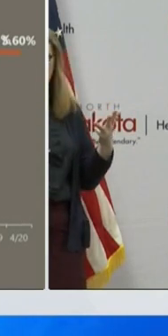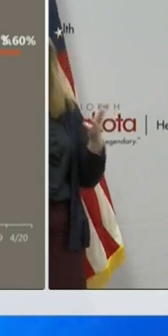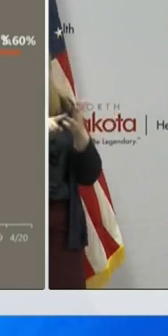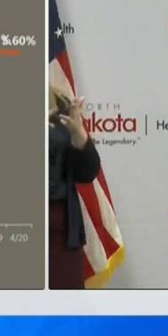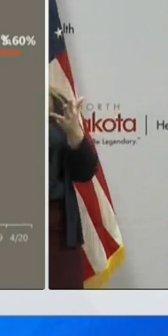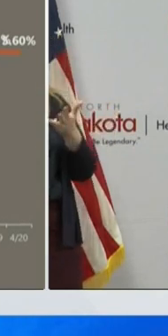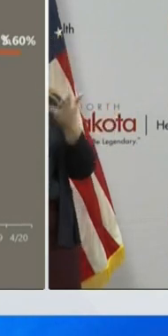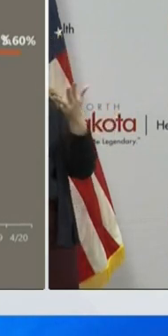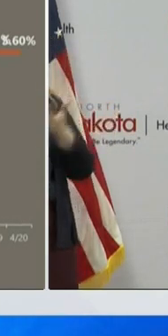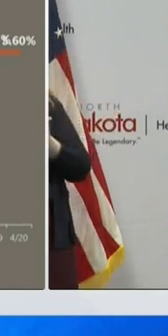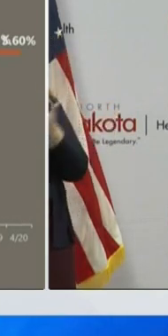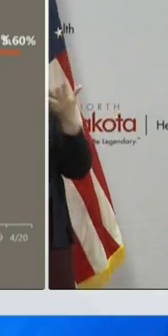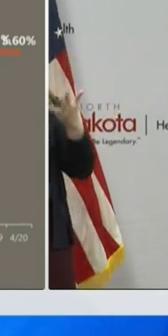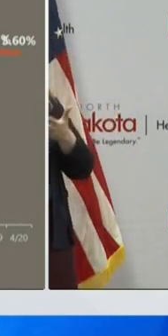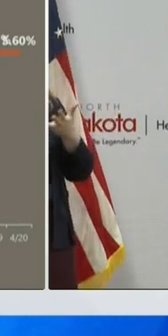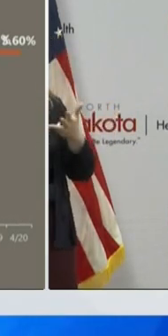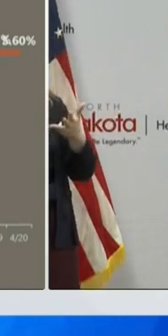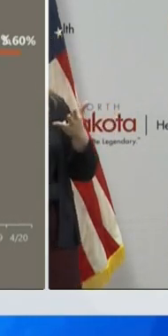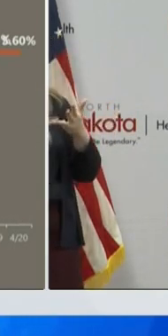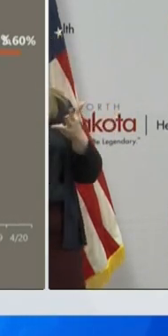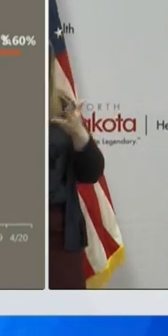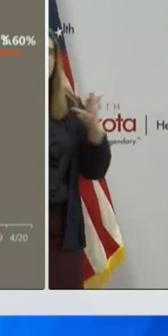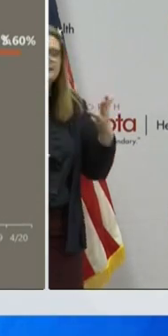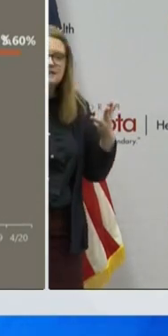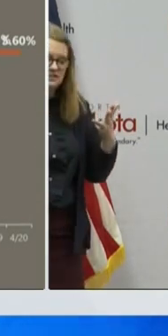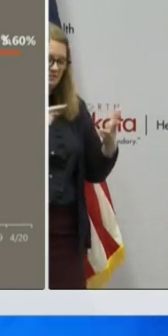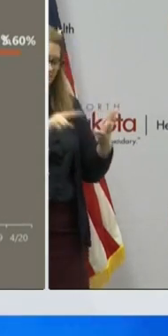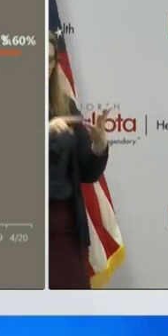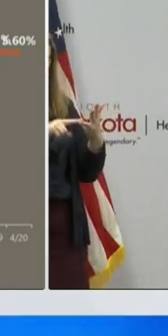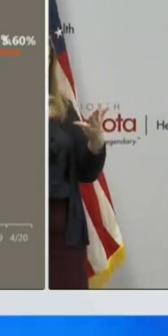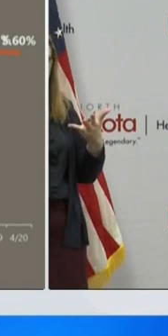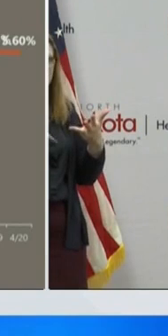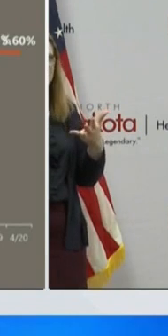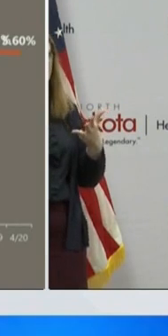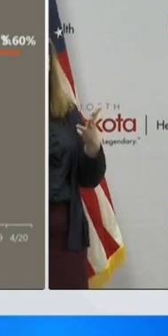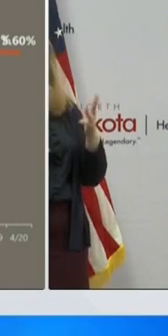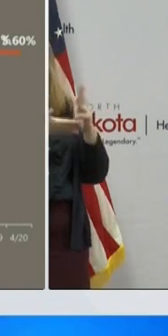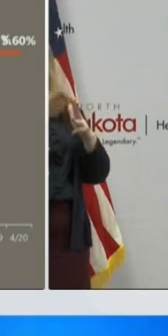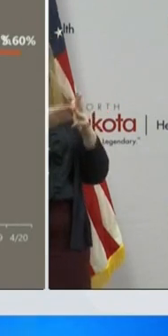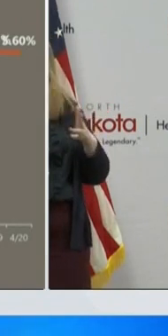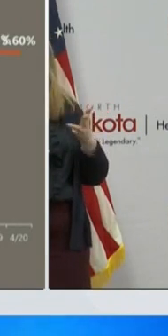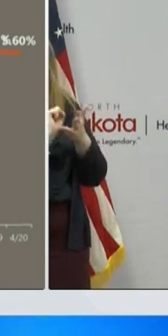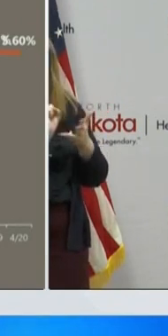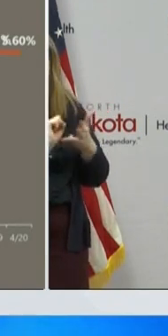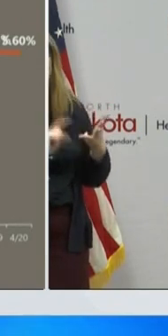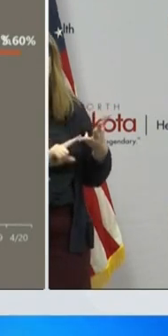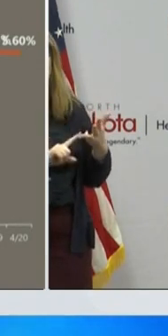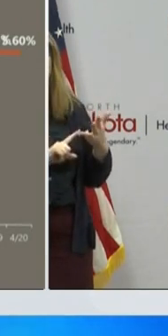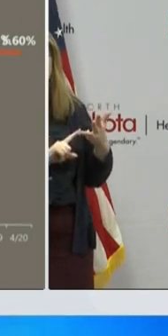AGRICULTURE, THE ENERGY SEGMENT, ALL OF HEALTHCARE, EDUCATION